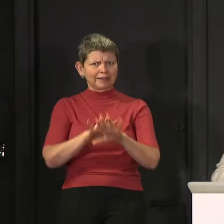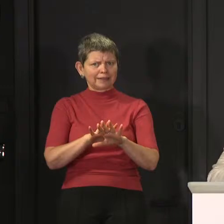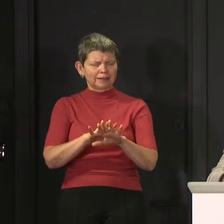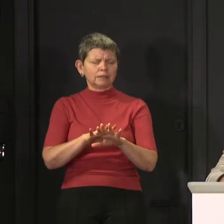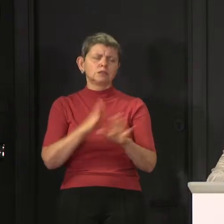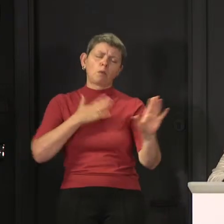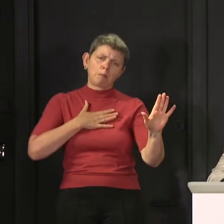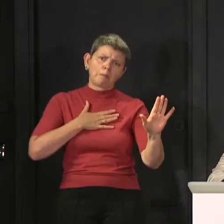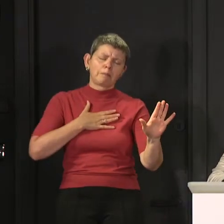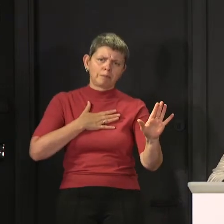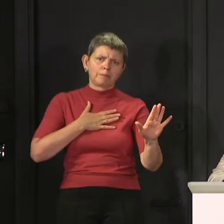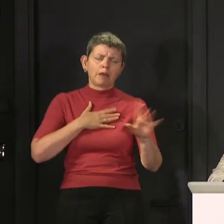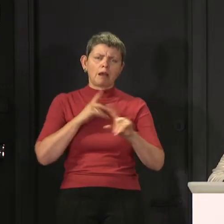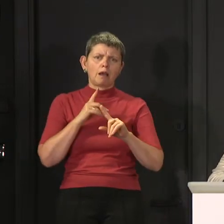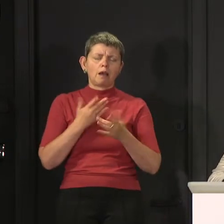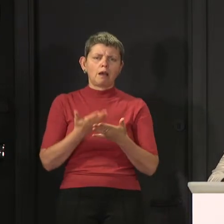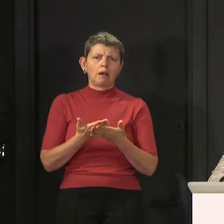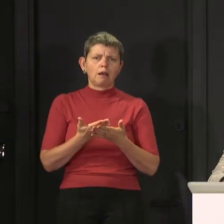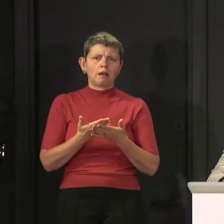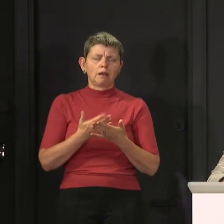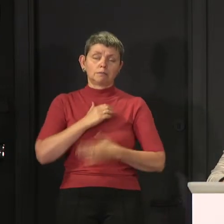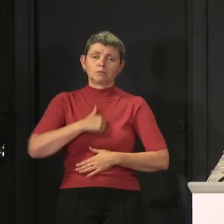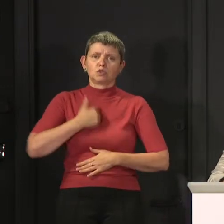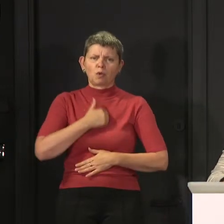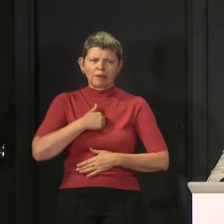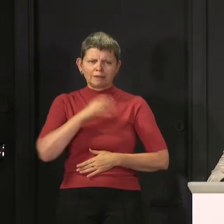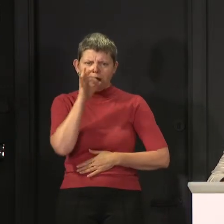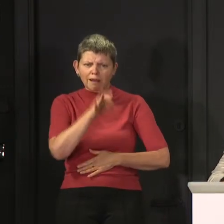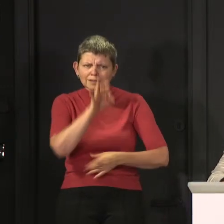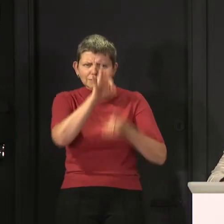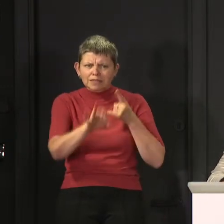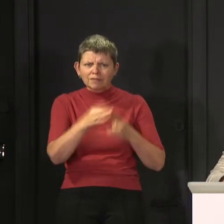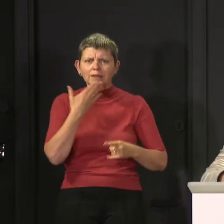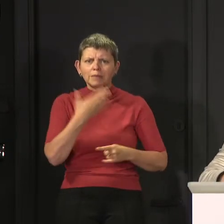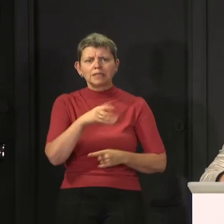So, my apologies for asking you to be more specific, but that is the reason. We will